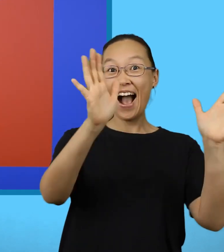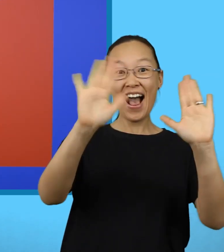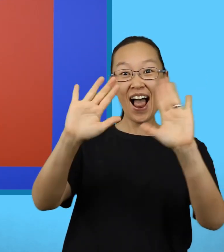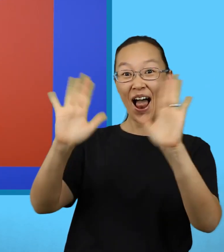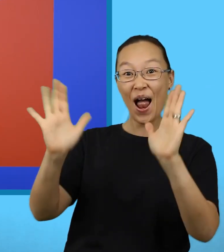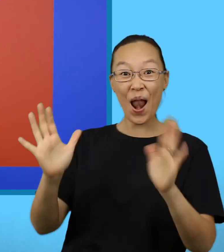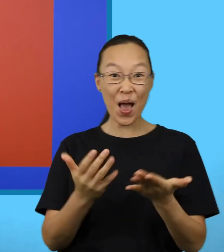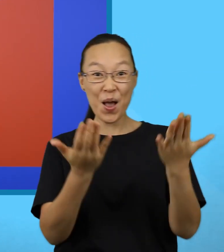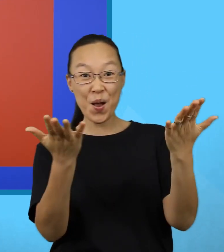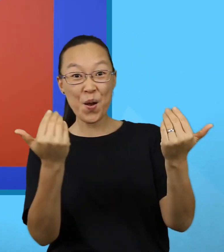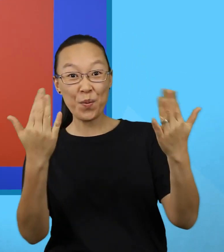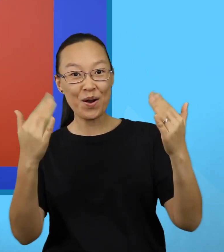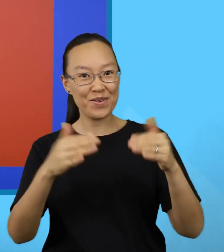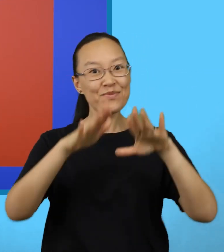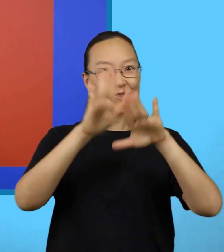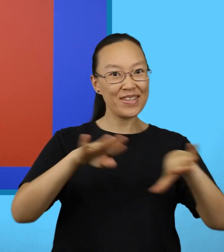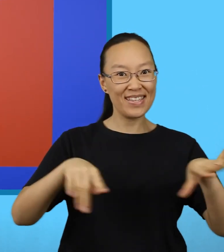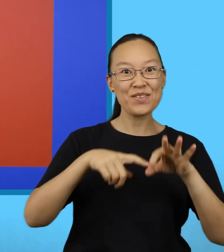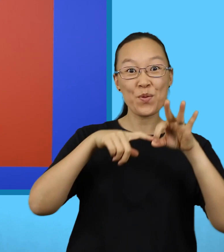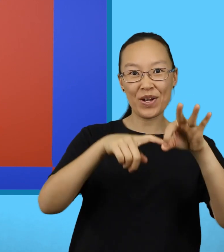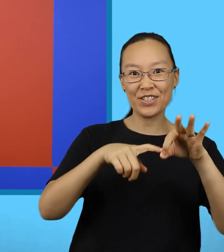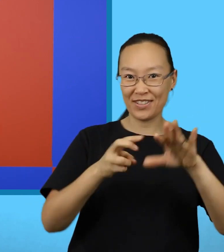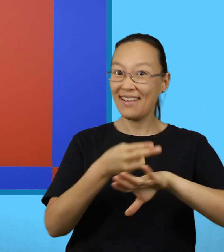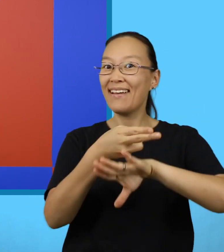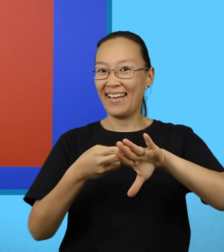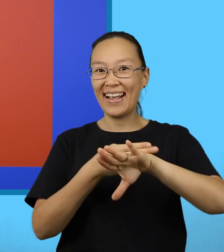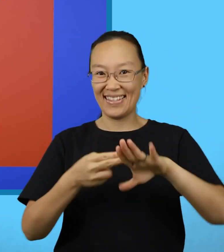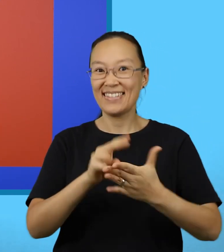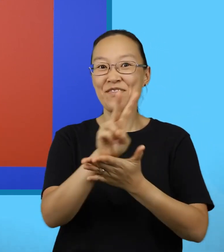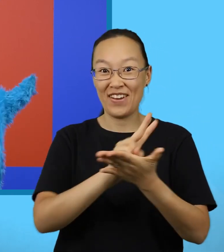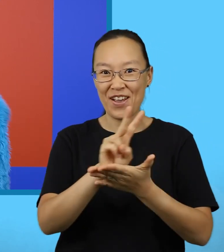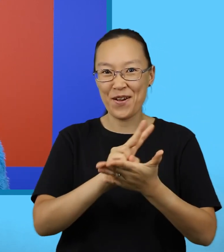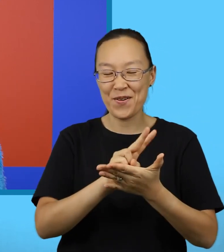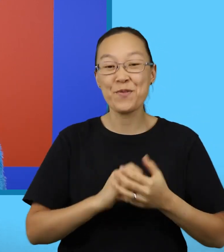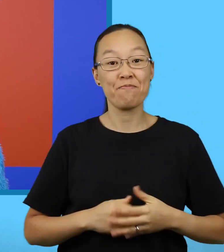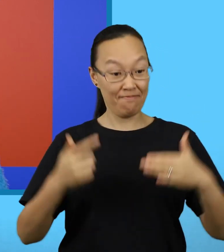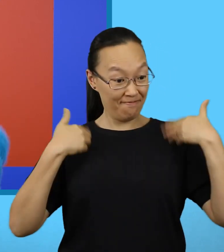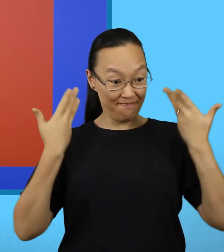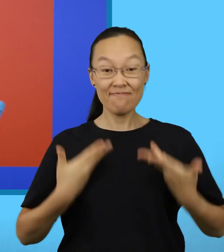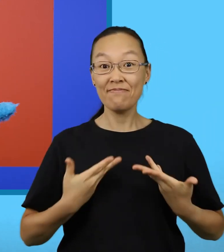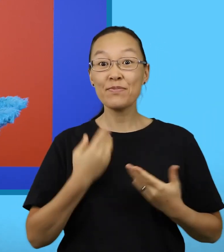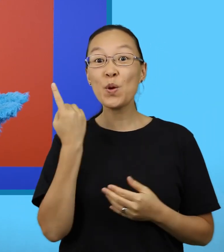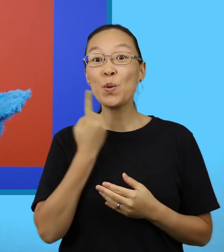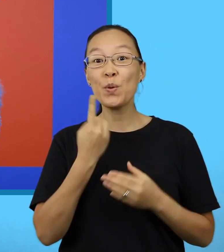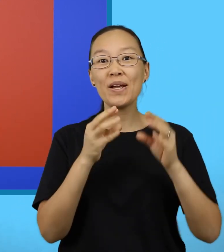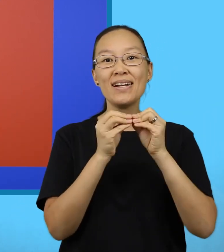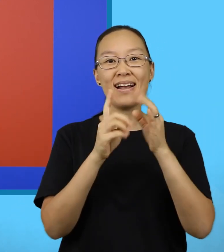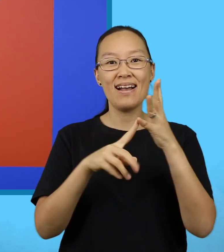And welcome to "What Do Kids Think?", an Easter Special. I'm your host, Bubbles.